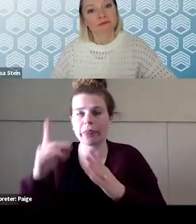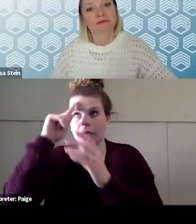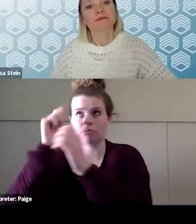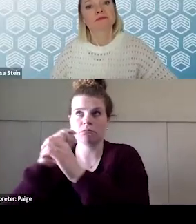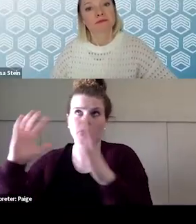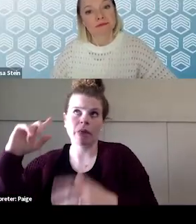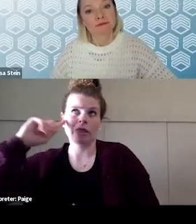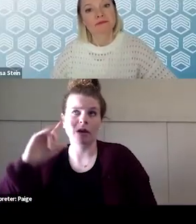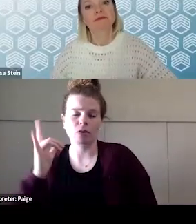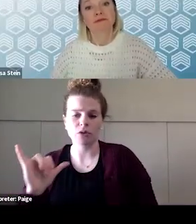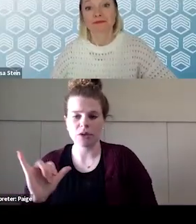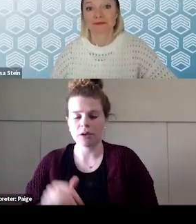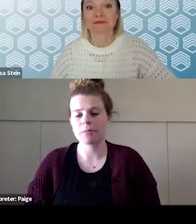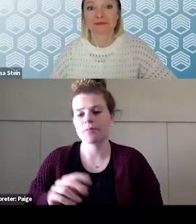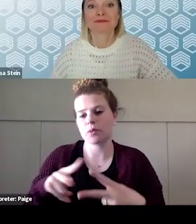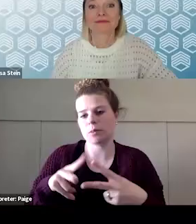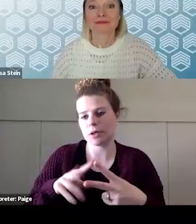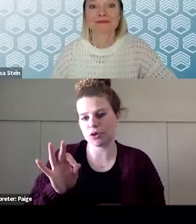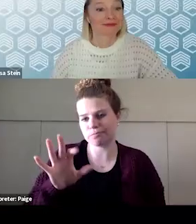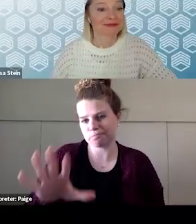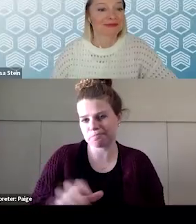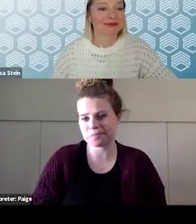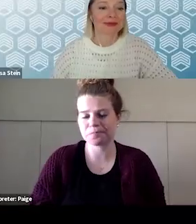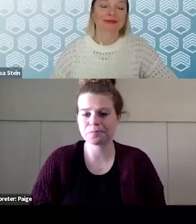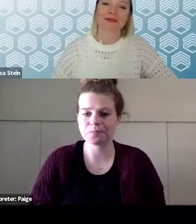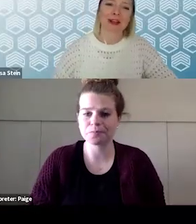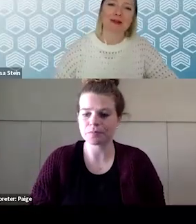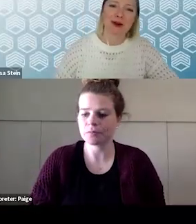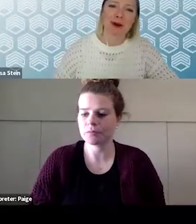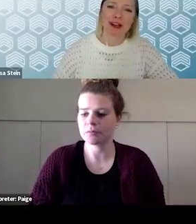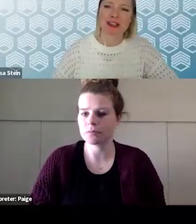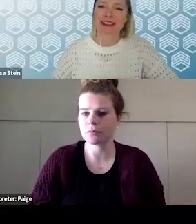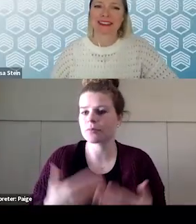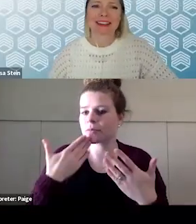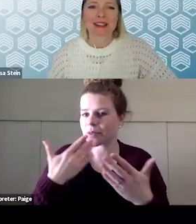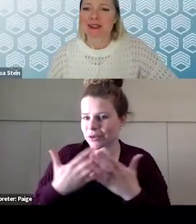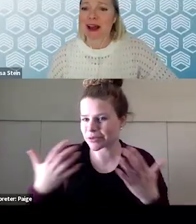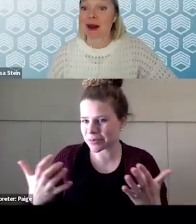So I think those would be my two takeaways. Thank you so much.